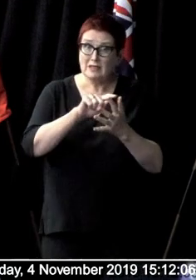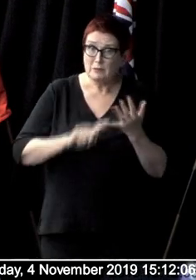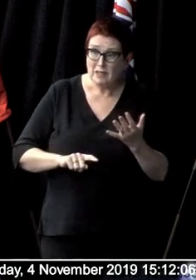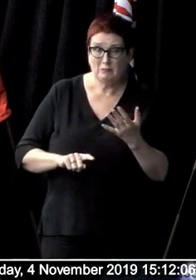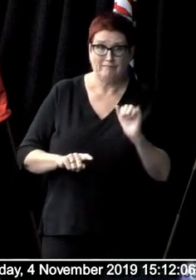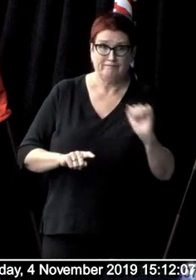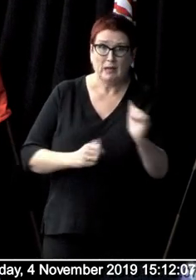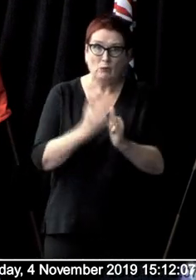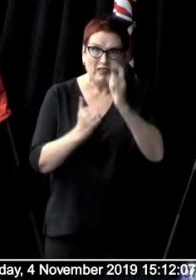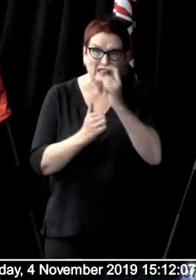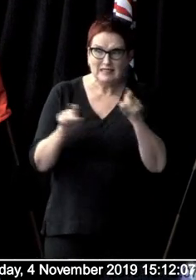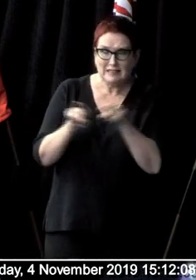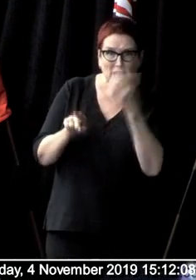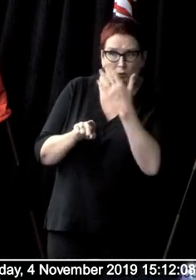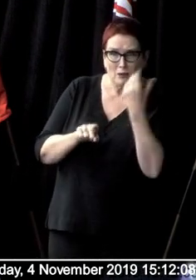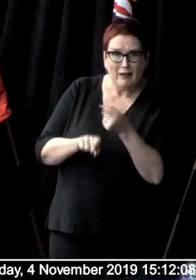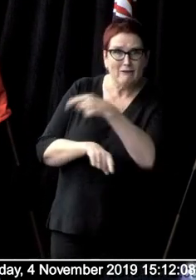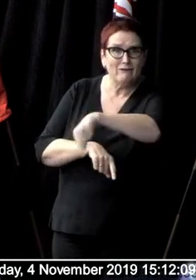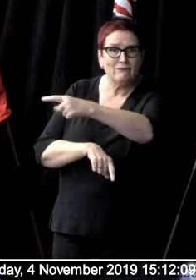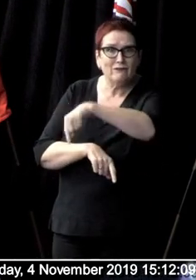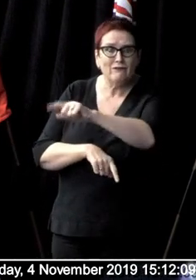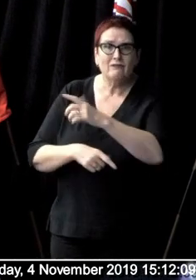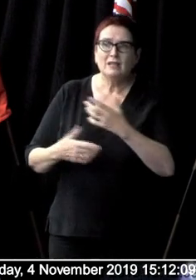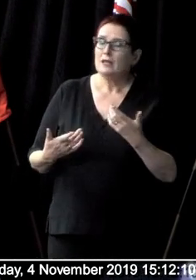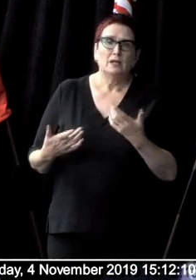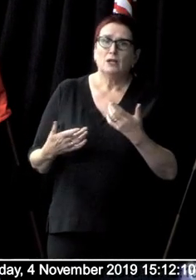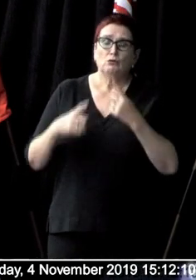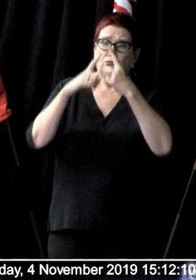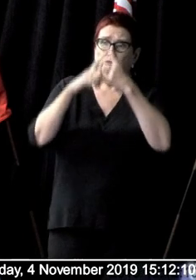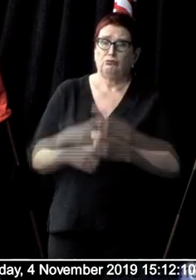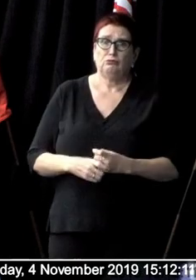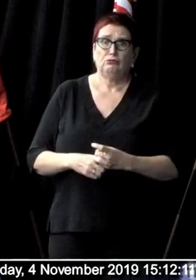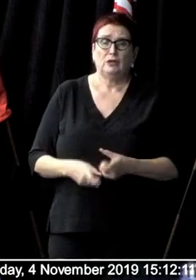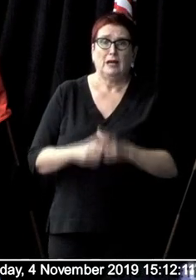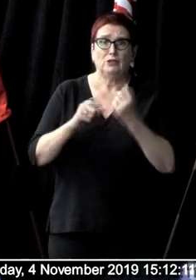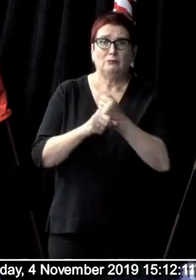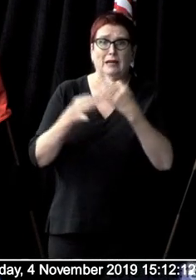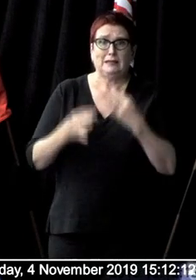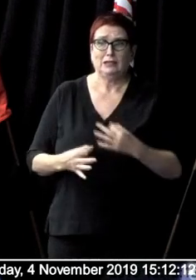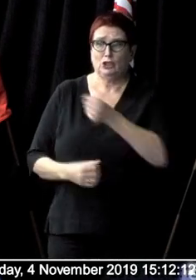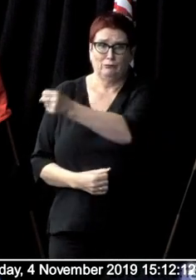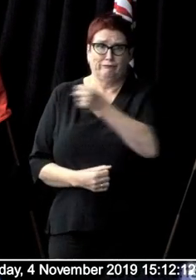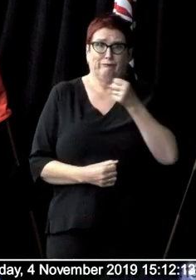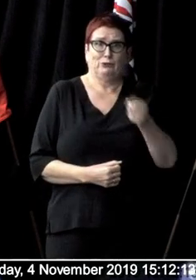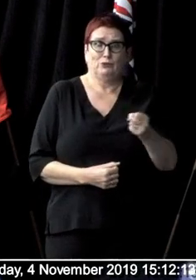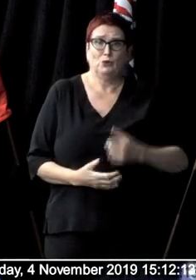at the school, it’s a very complex decision to, you know. Would you like to have an advocacy role,